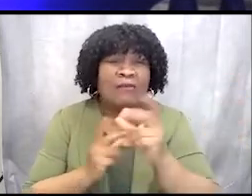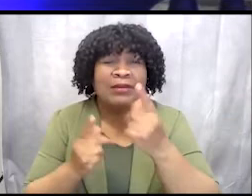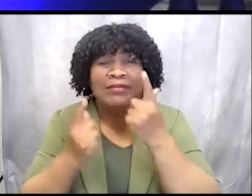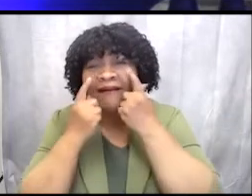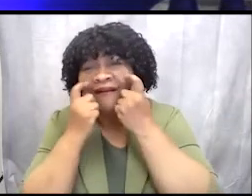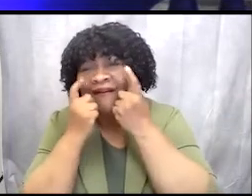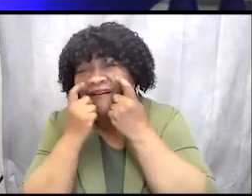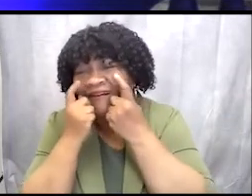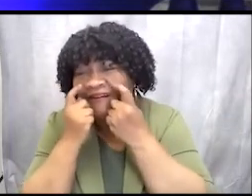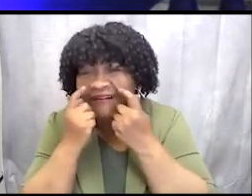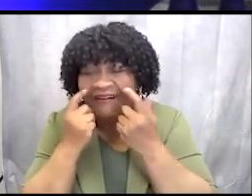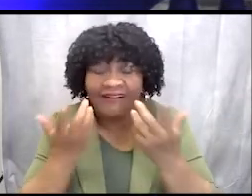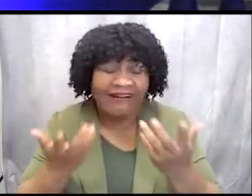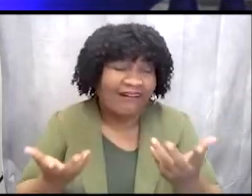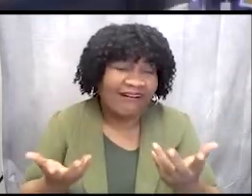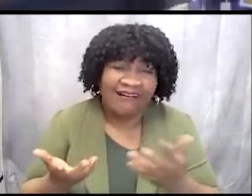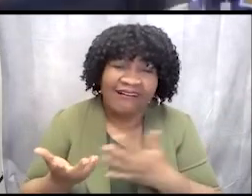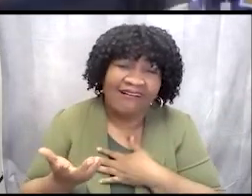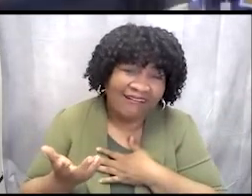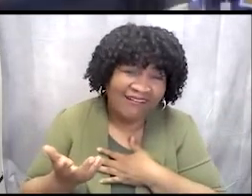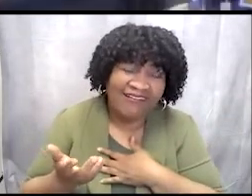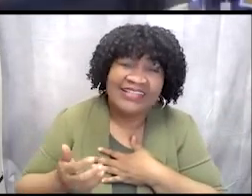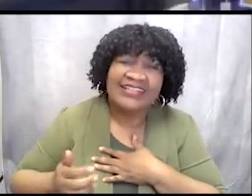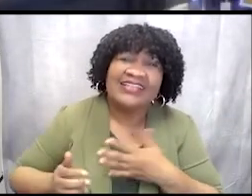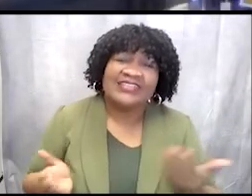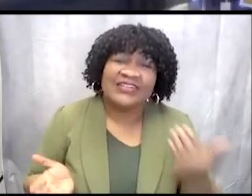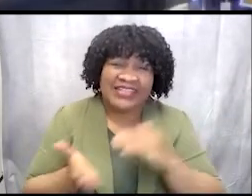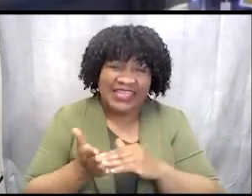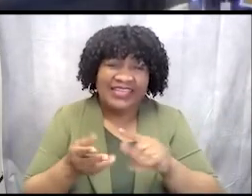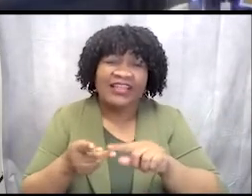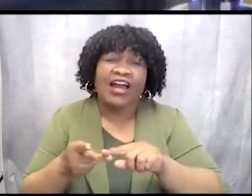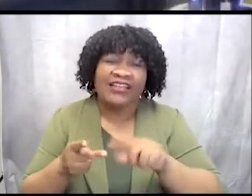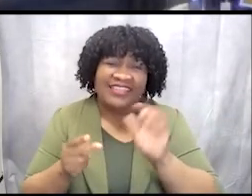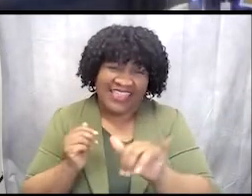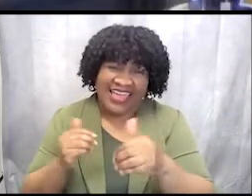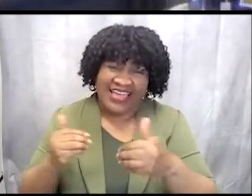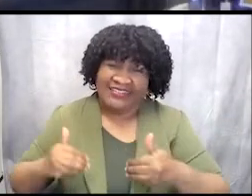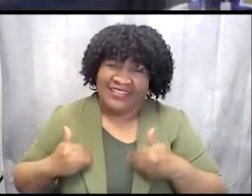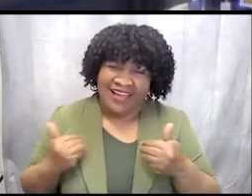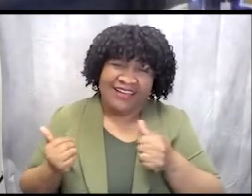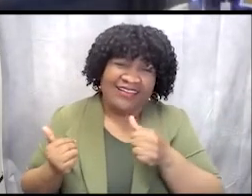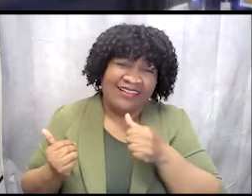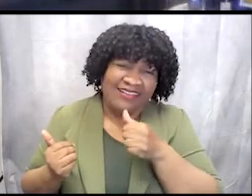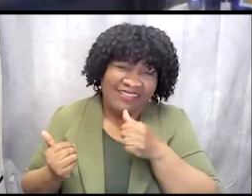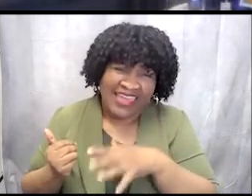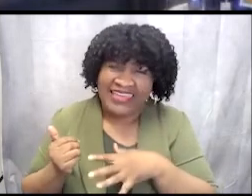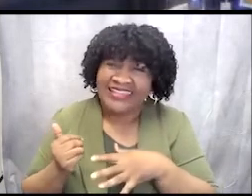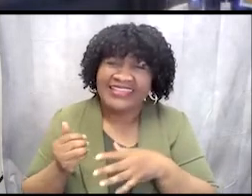And I think about a young lady like that, whose life was tragically snuffed out.